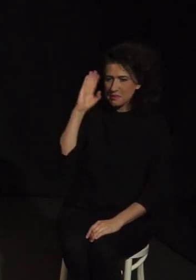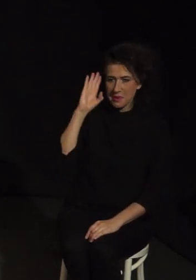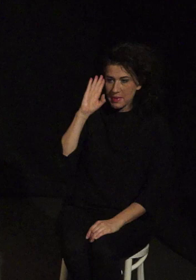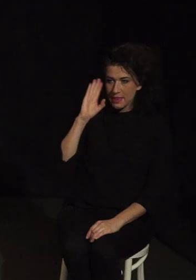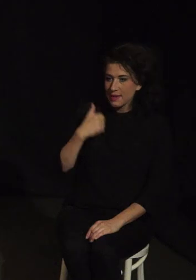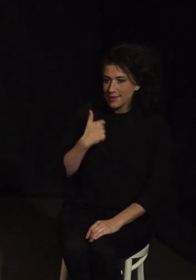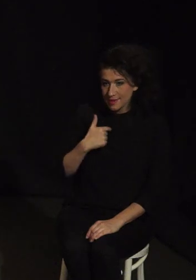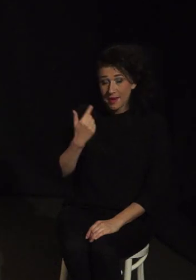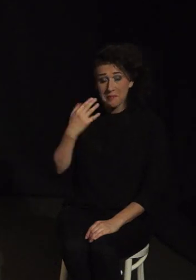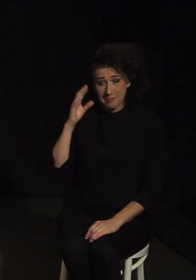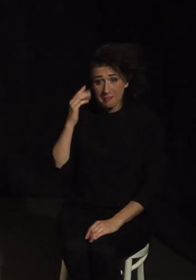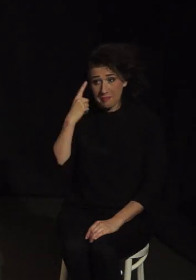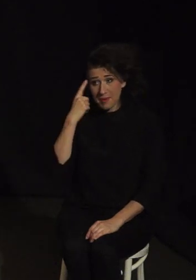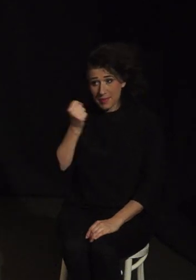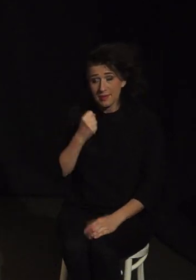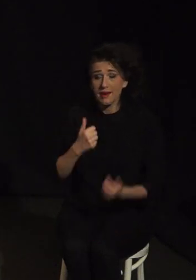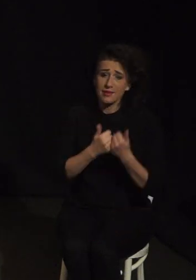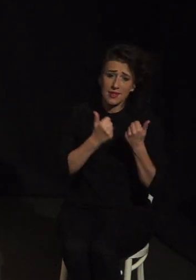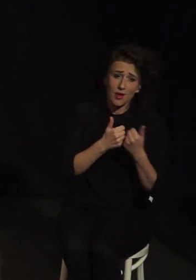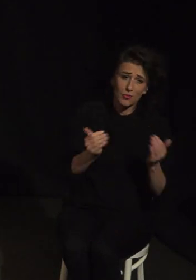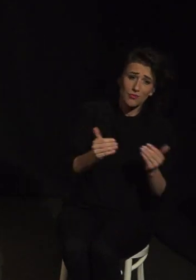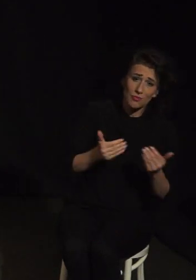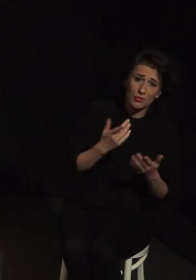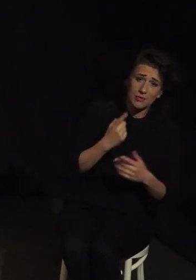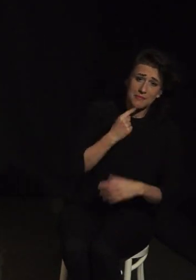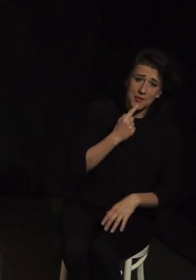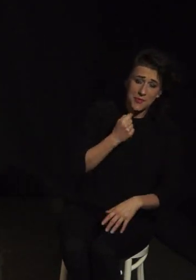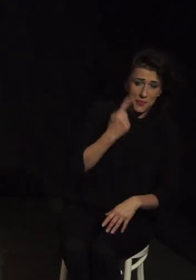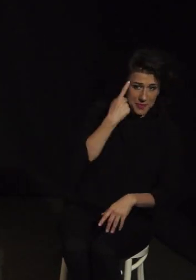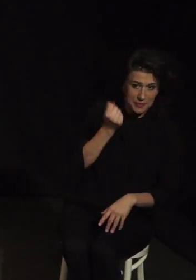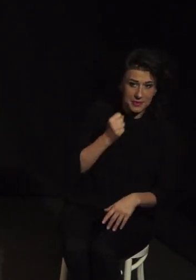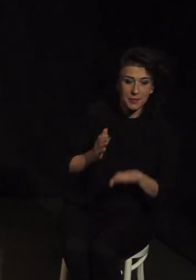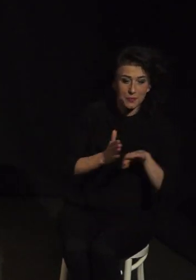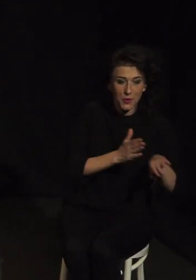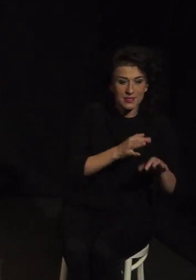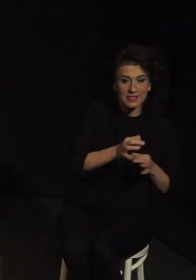He's also little remembered in Kraków apart from theatre historians.